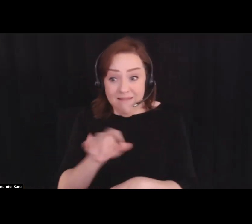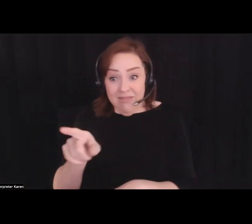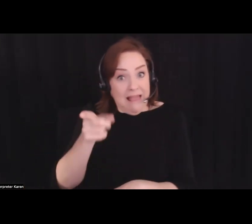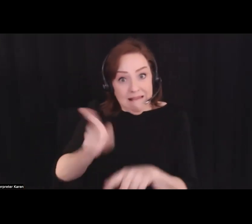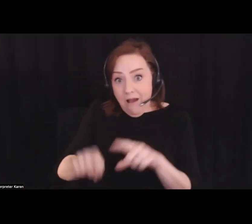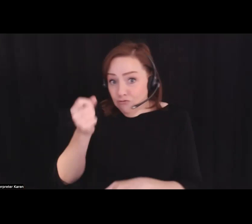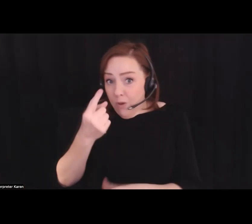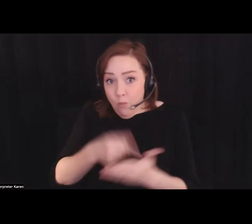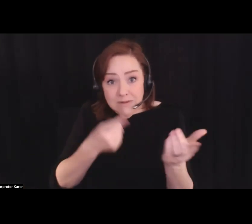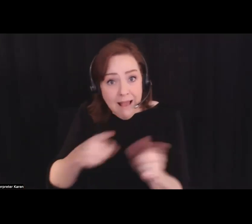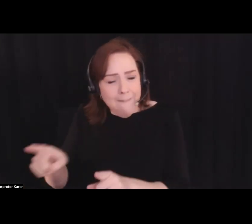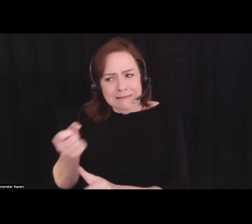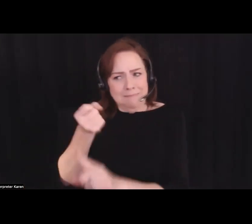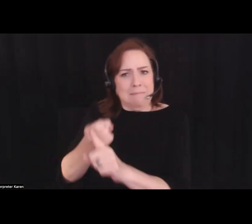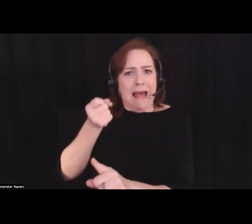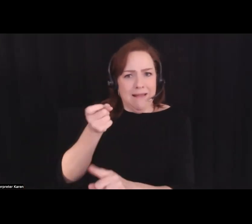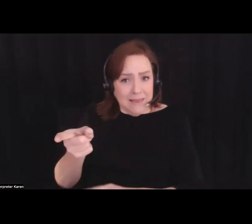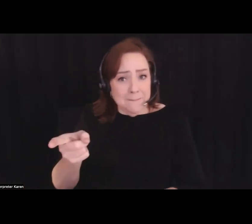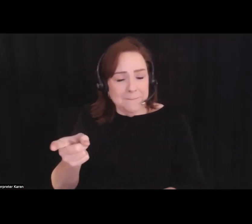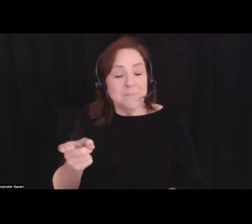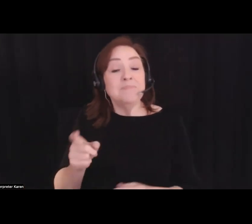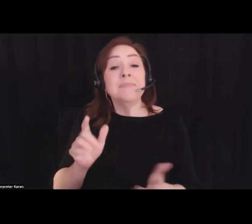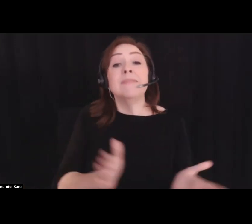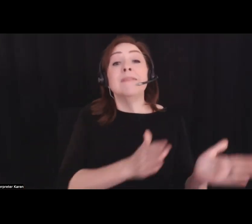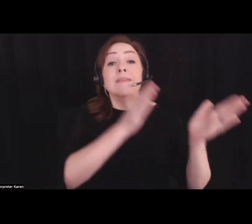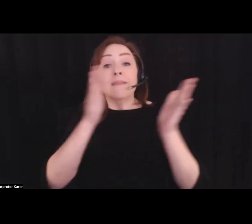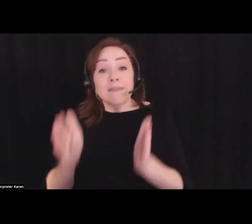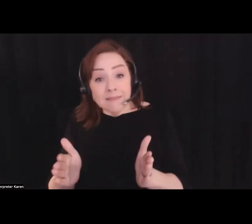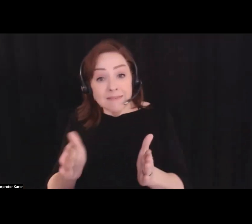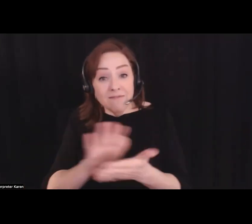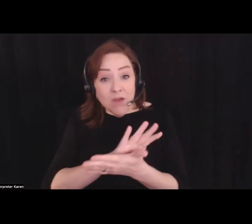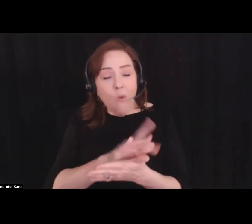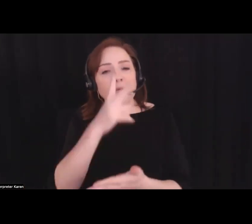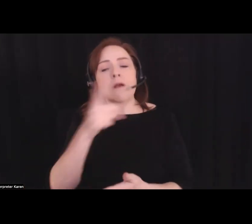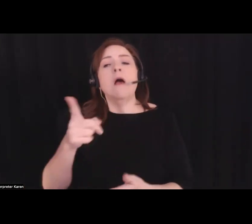um in the next video you saw that the person had captioning throughout the throughout the